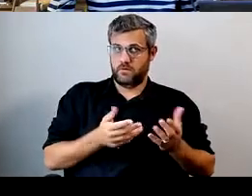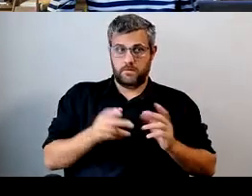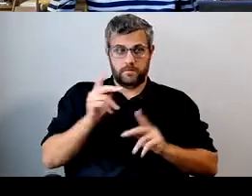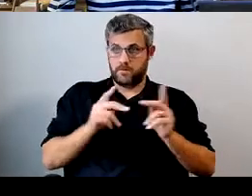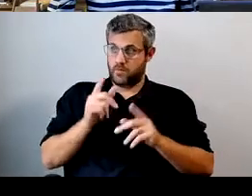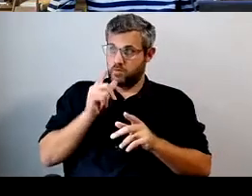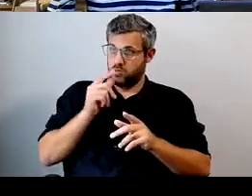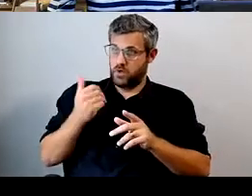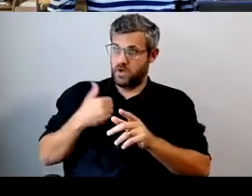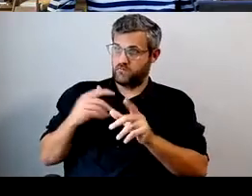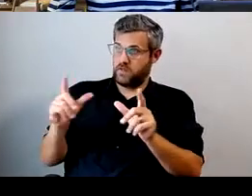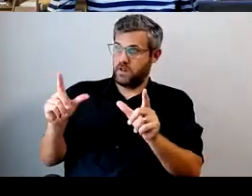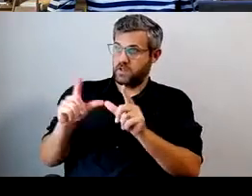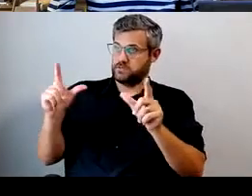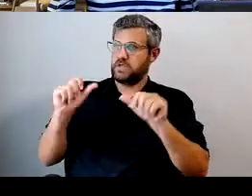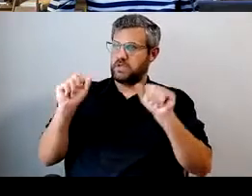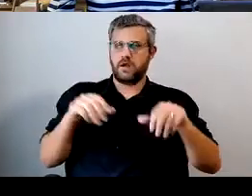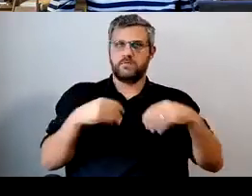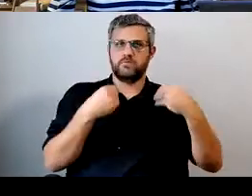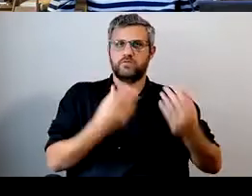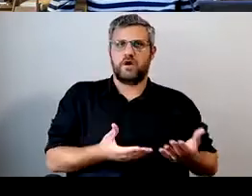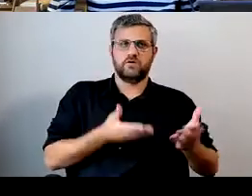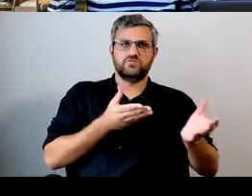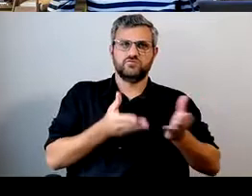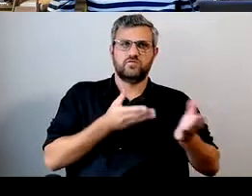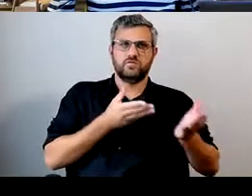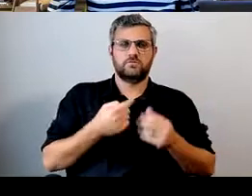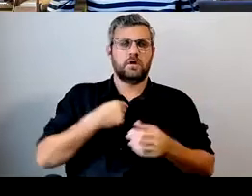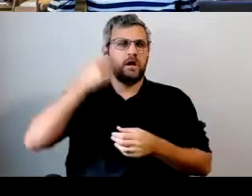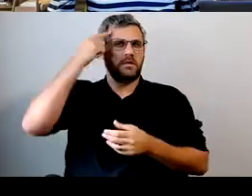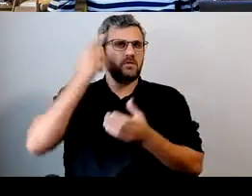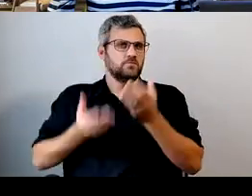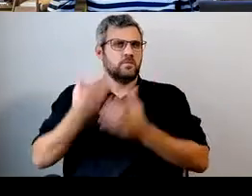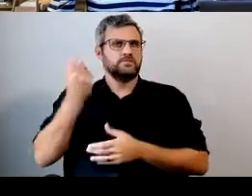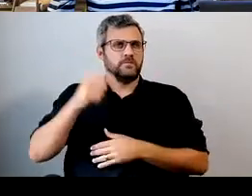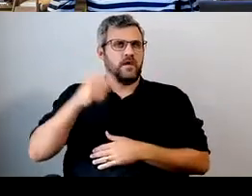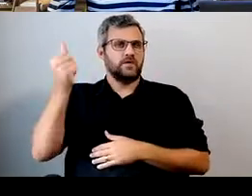to practice can provide these services, but I think probably you had something else in mind, Jenny.